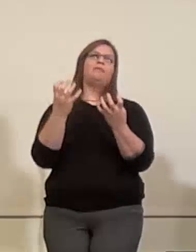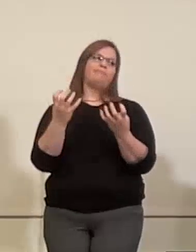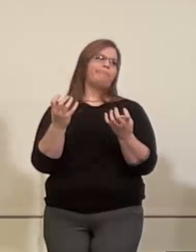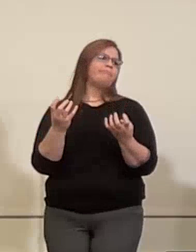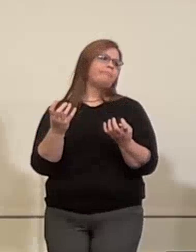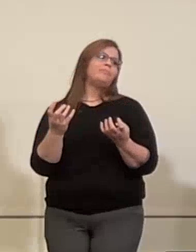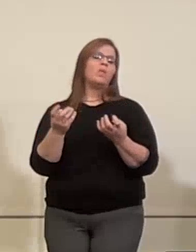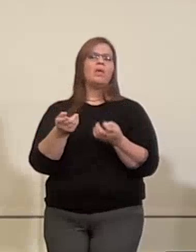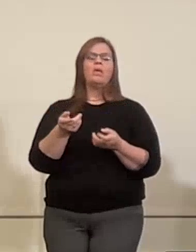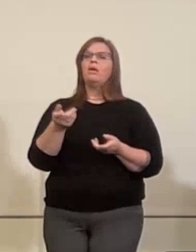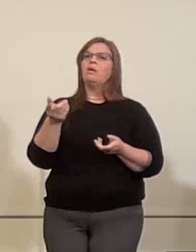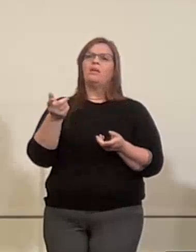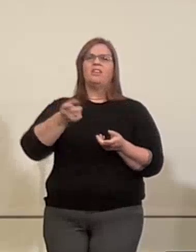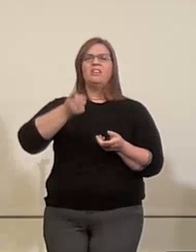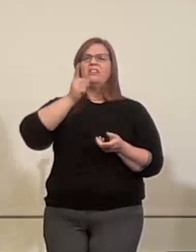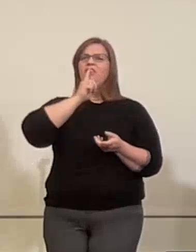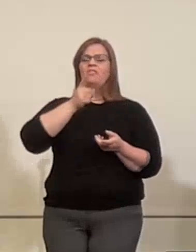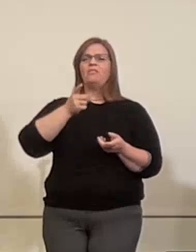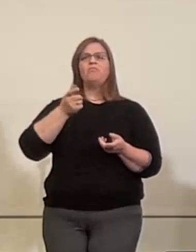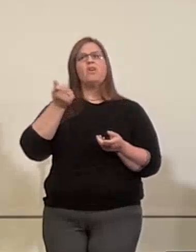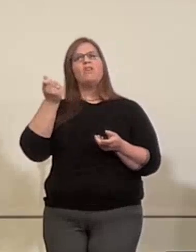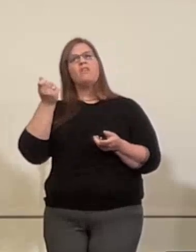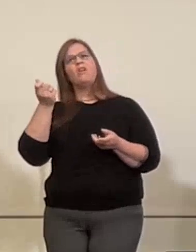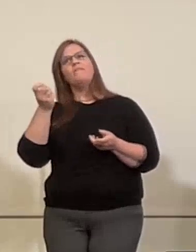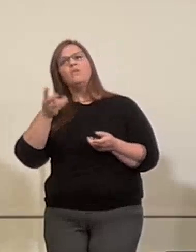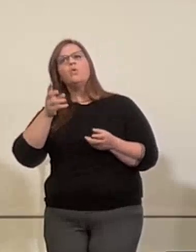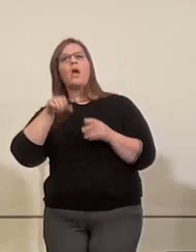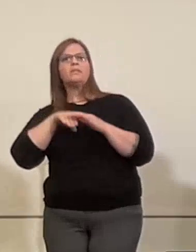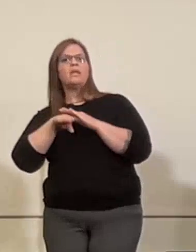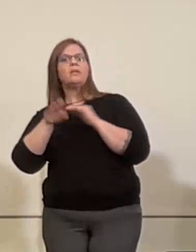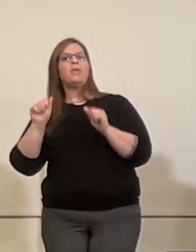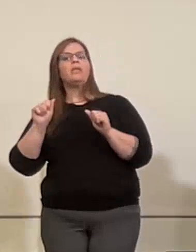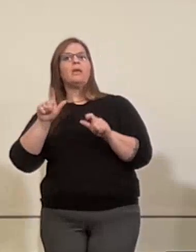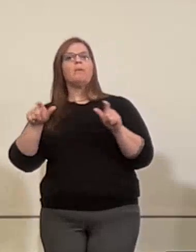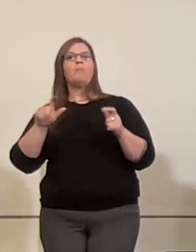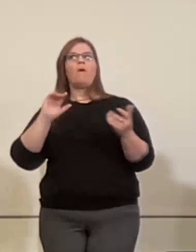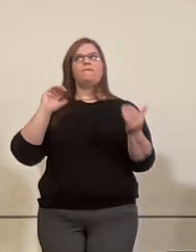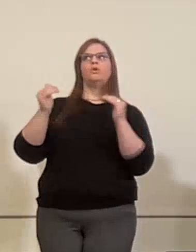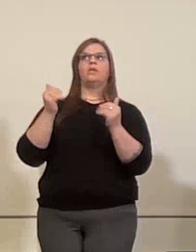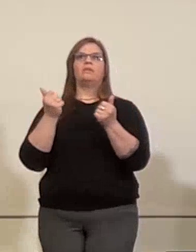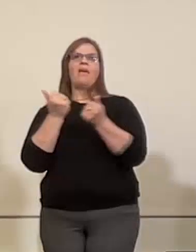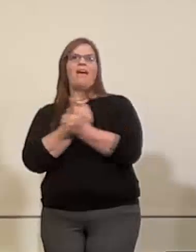little accessibility people versus everybody else in the organization.